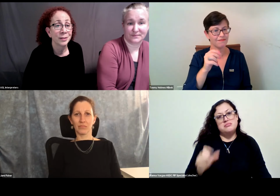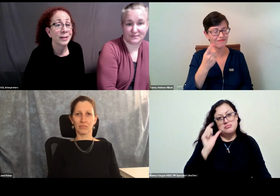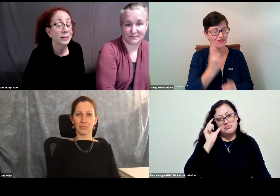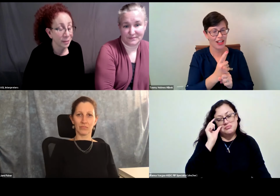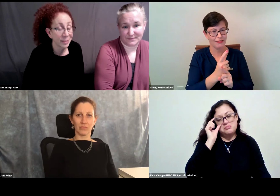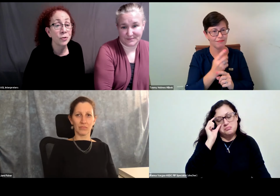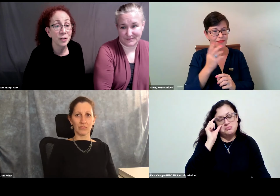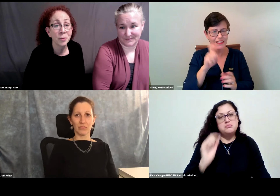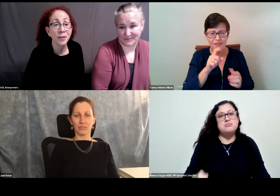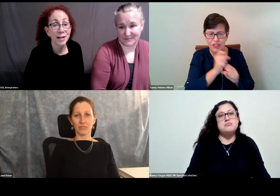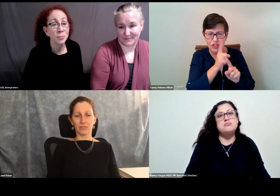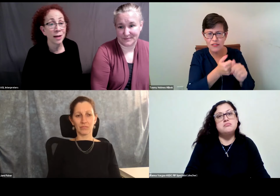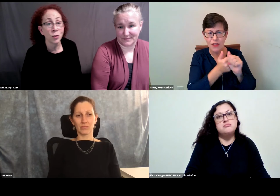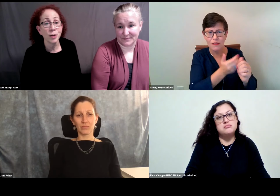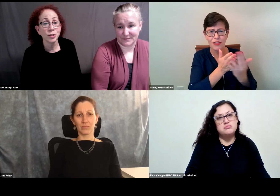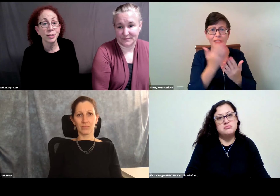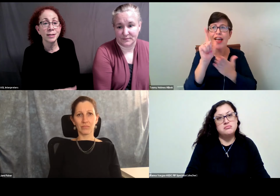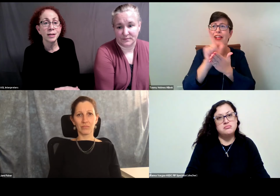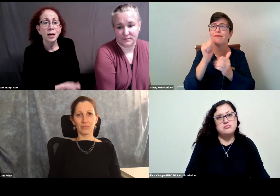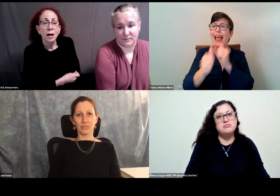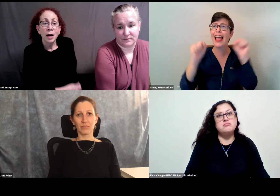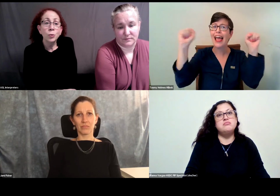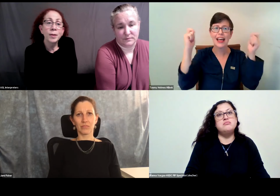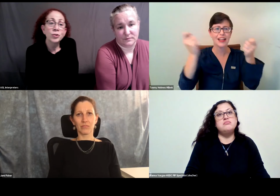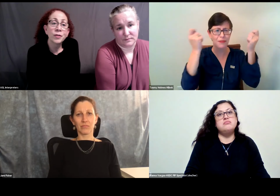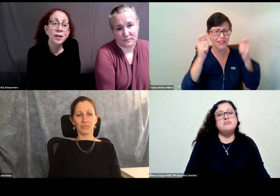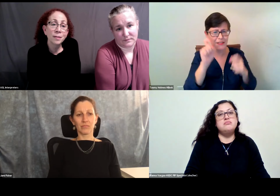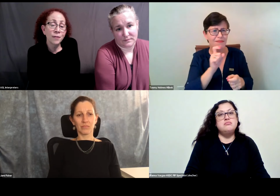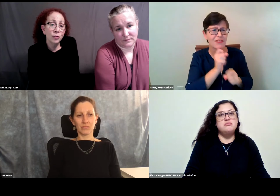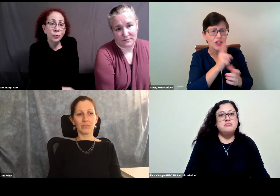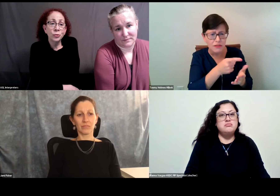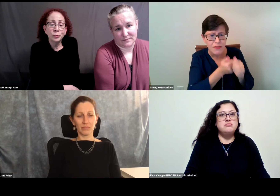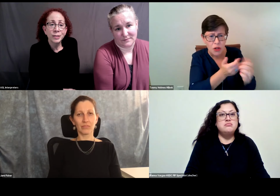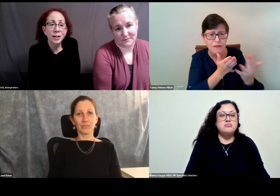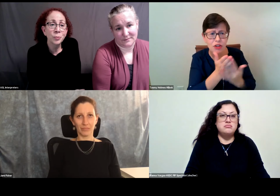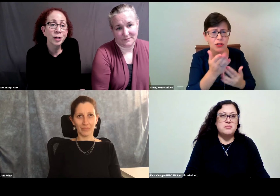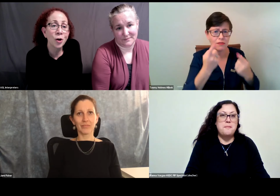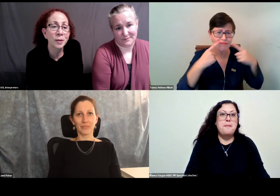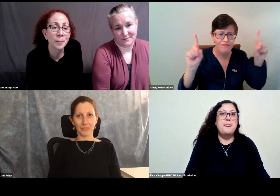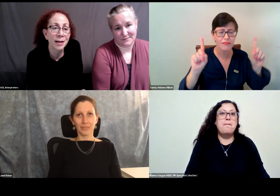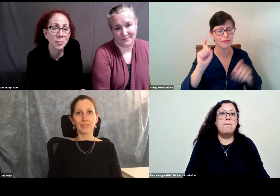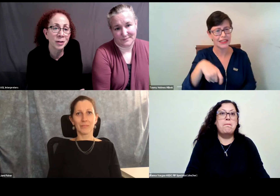yeah several people have asked me that question, yes, how do we make sure that they follow through we celebrate a law being passed and then,